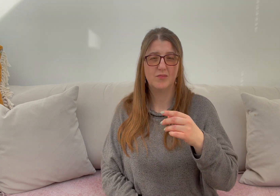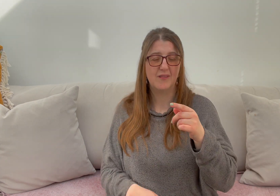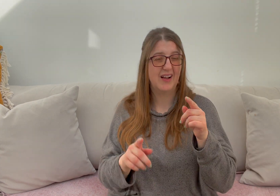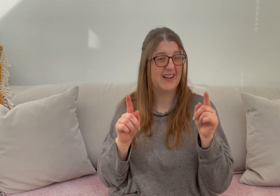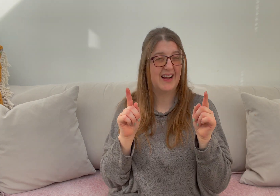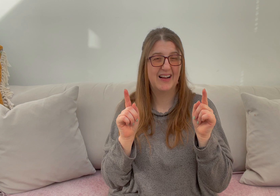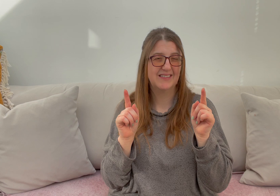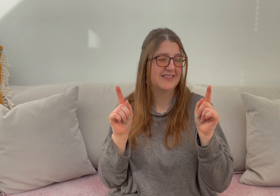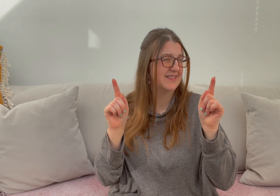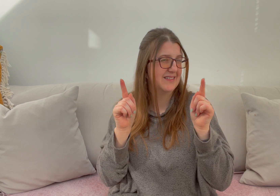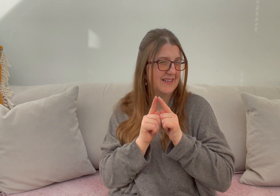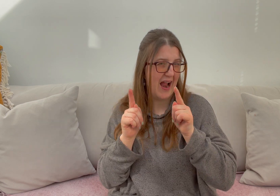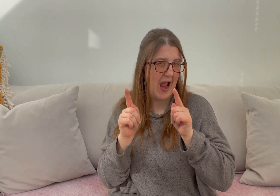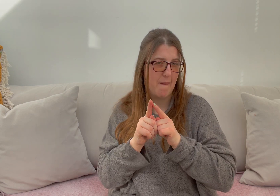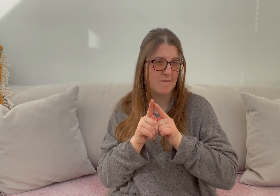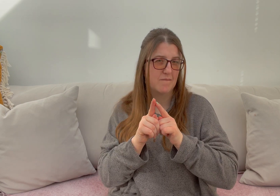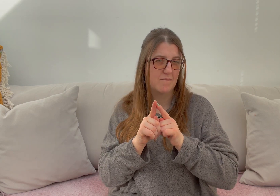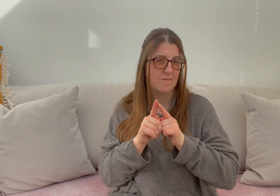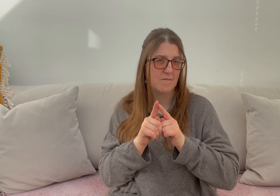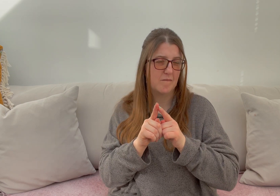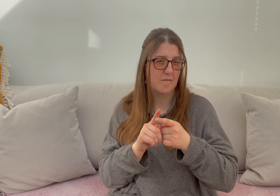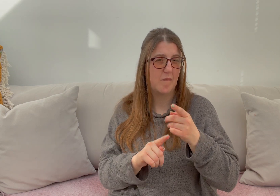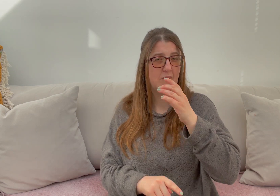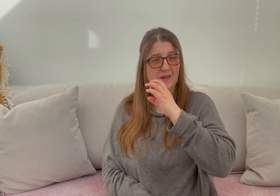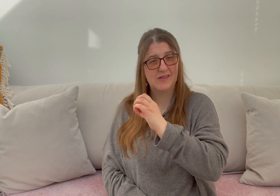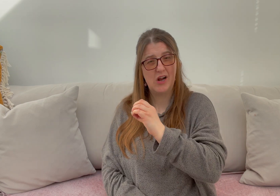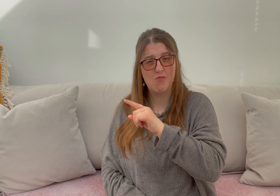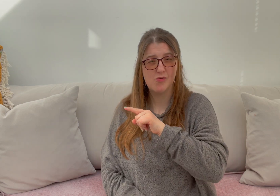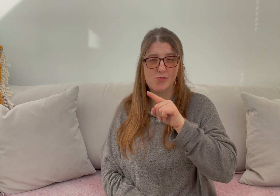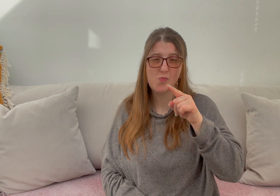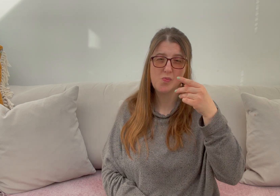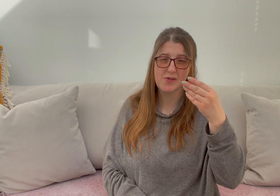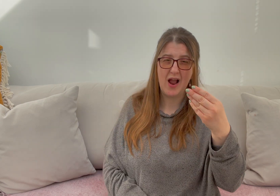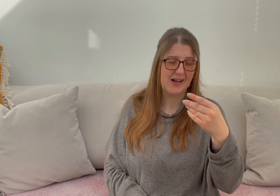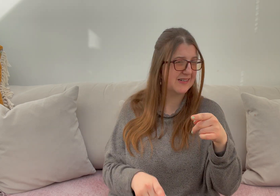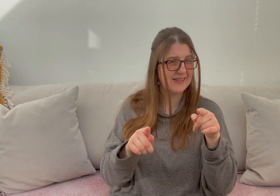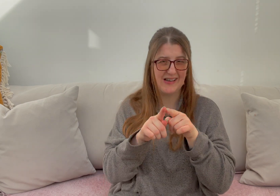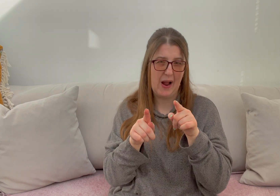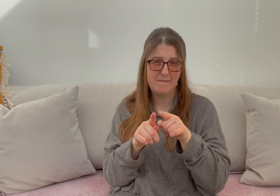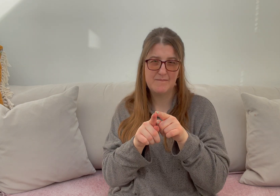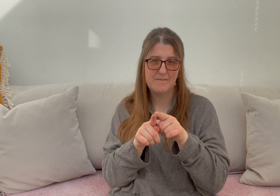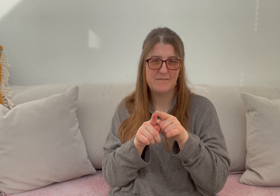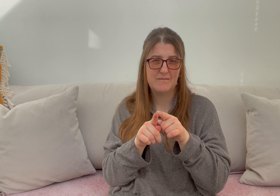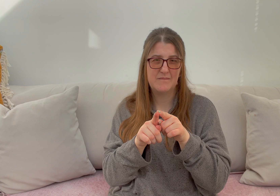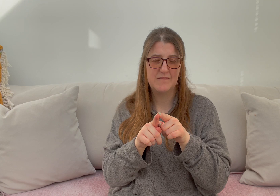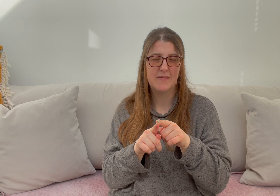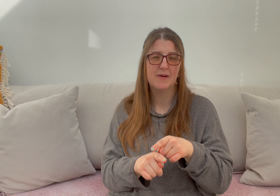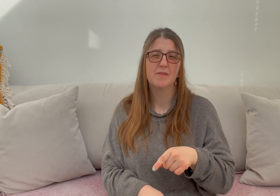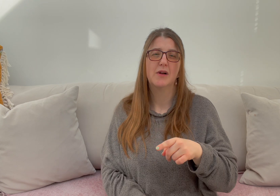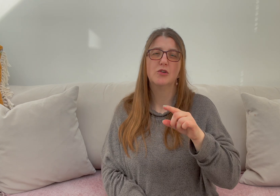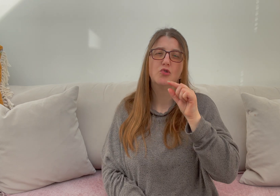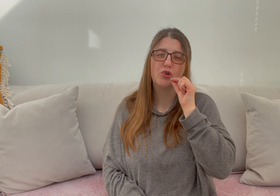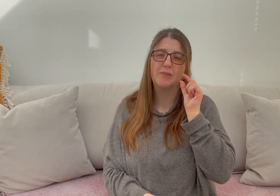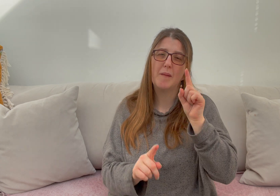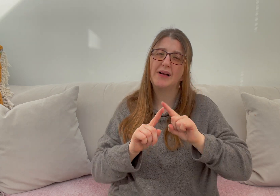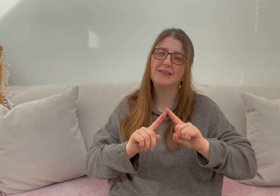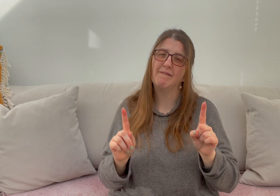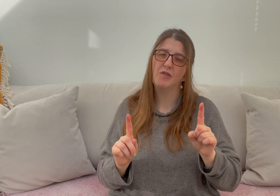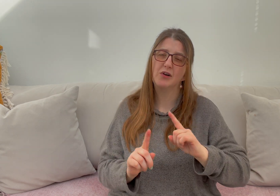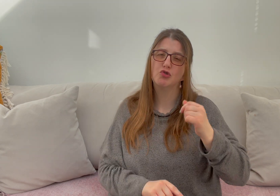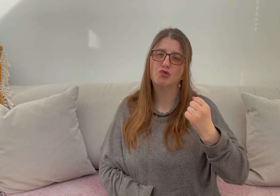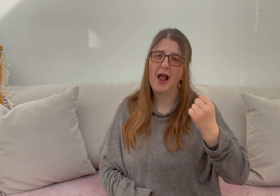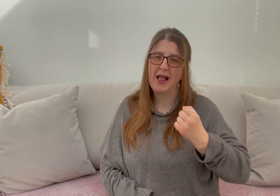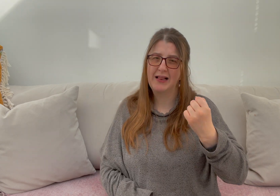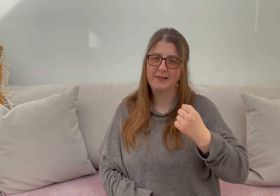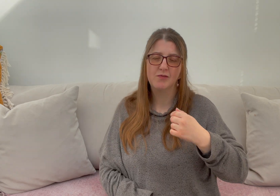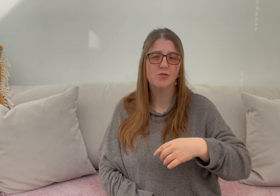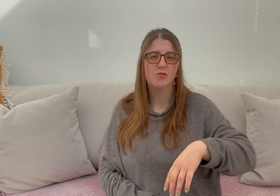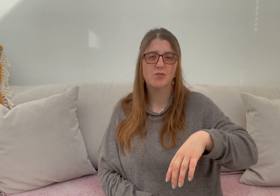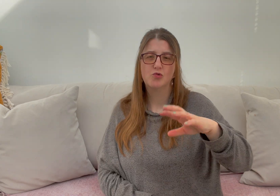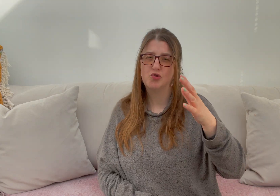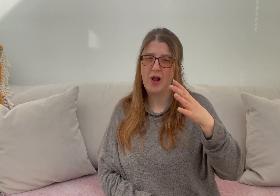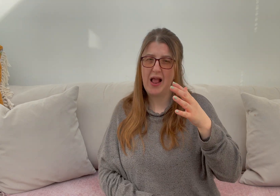So it is the same as 0 - 9 but however when you sign 13 - 19, you shake your wrist.